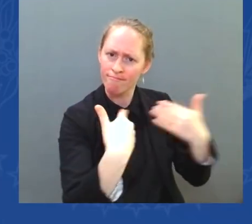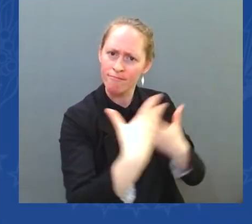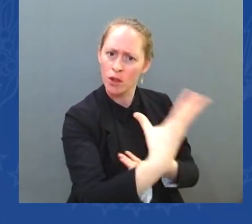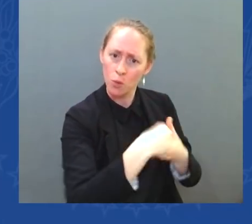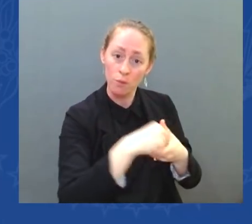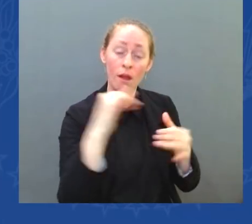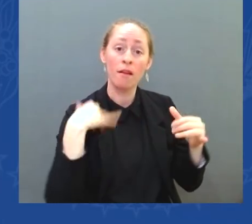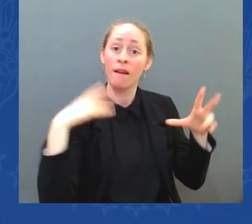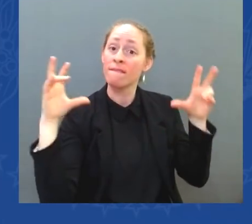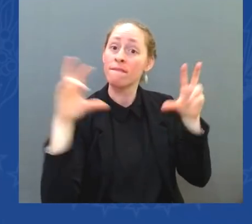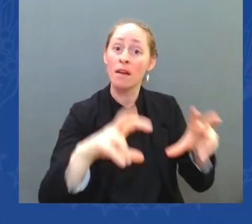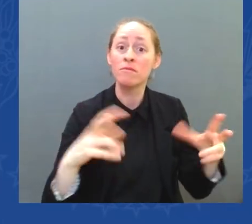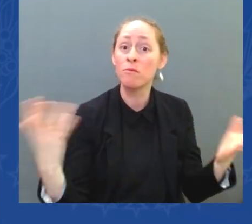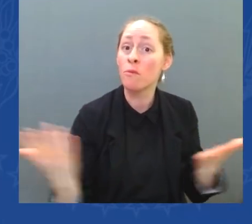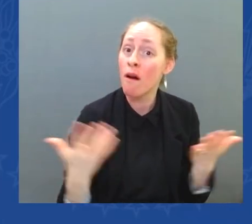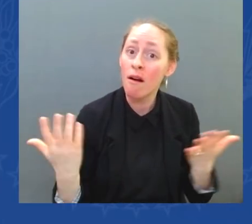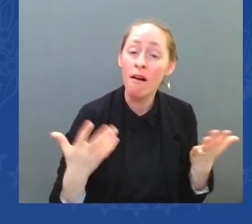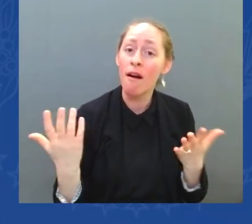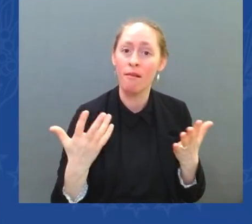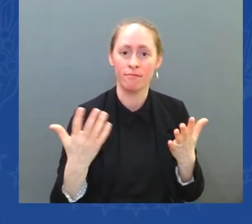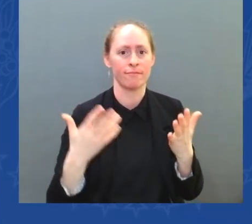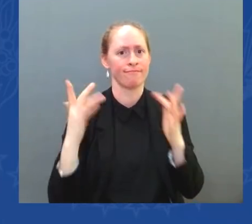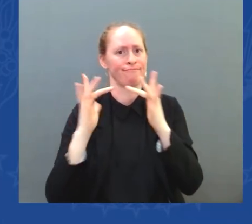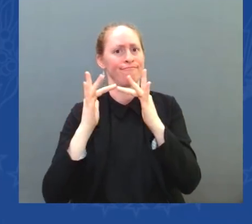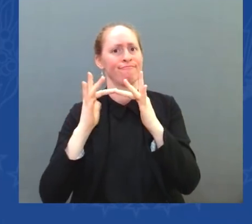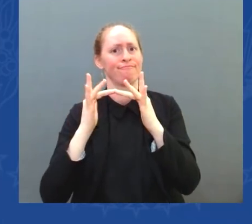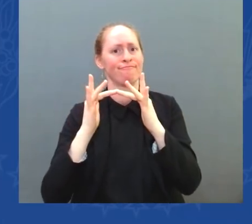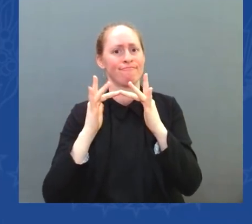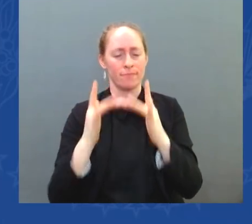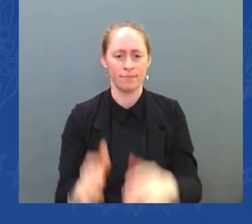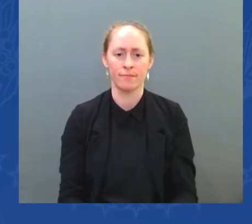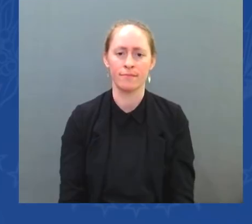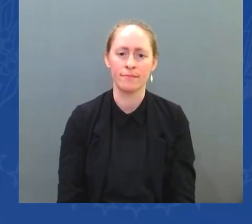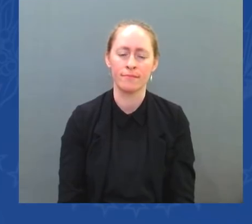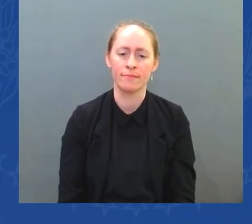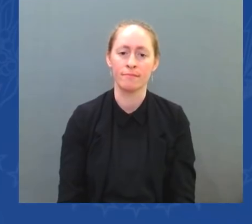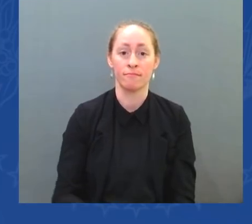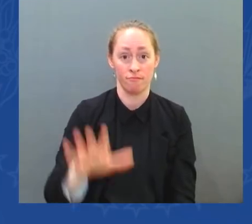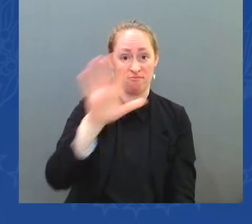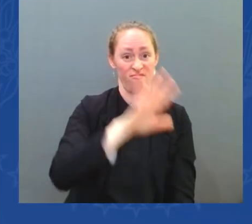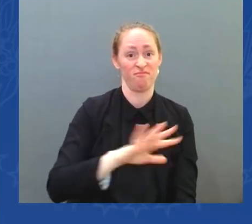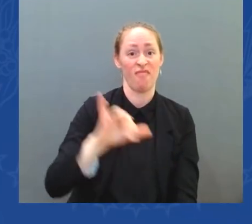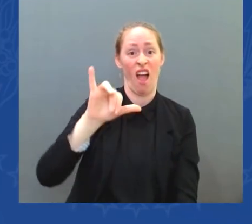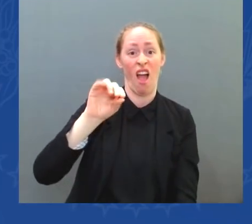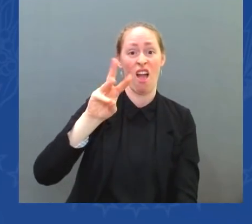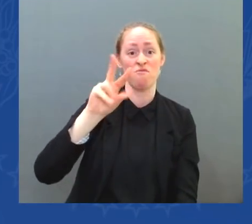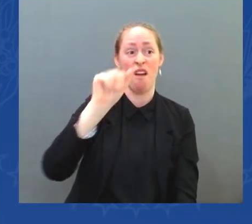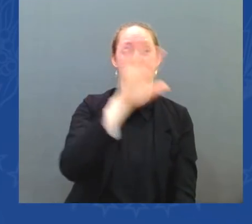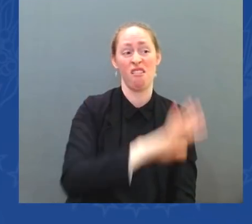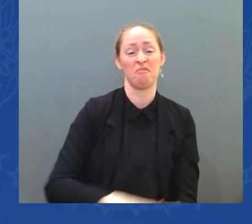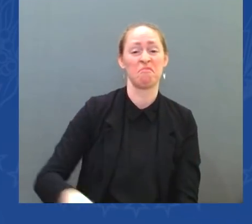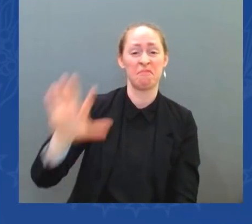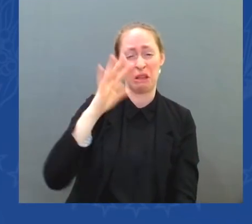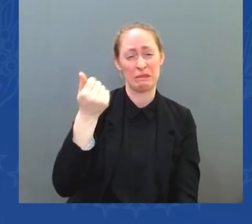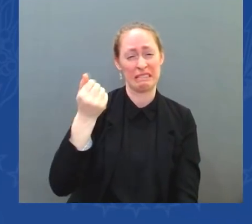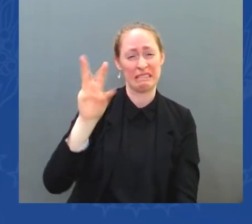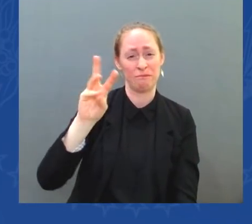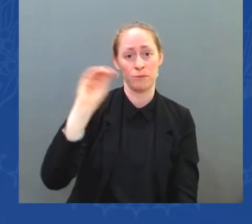Sixteen percent of Iowa households don't have an Internet sub- -- subscription. In some places, there's no high-speed Internet